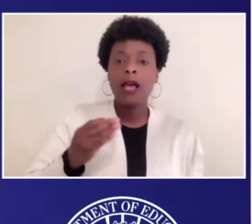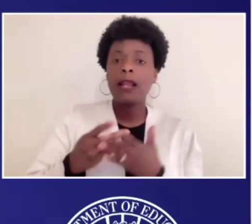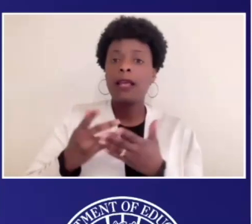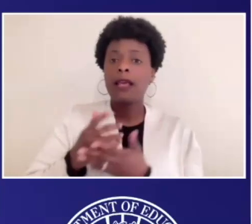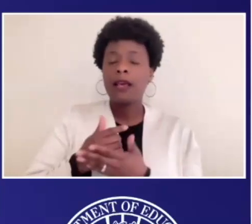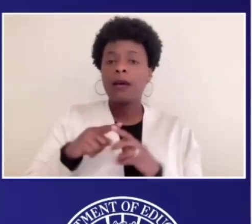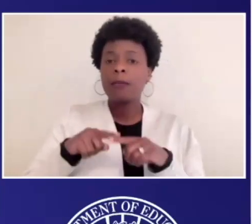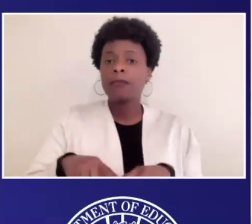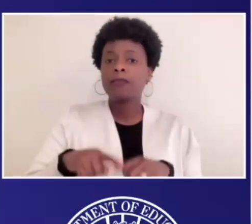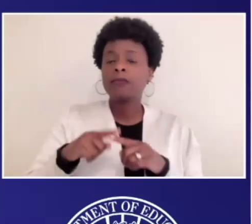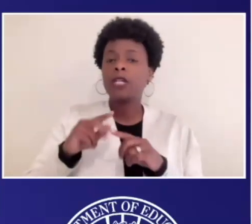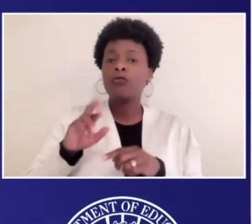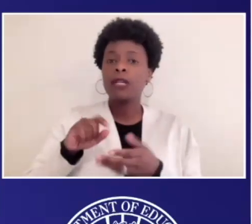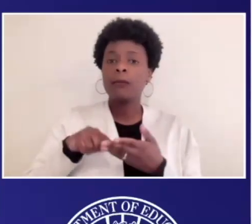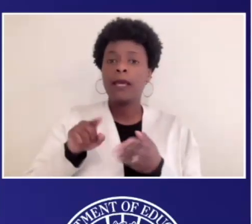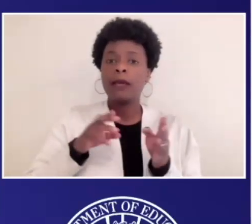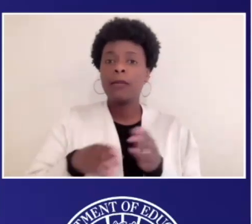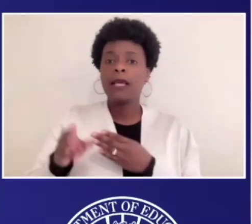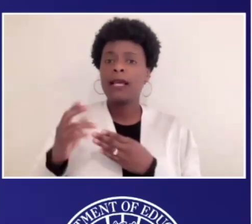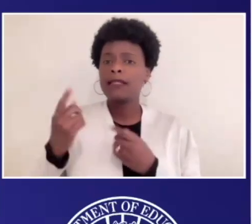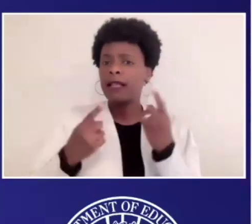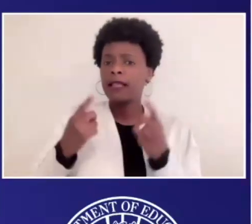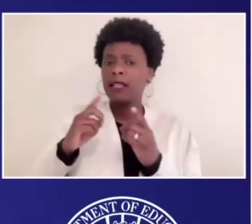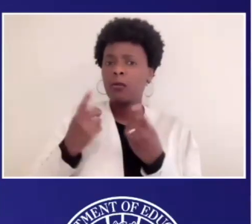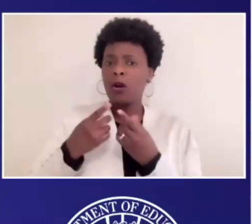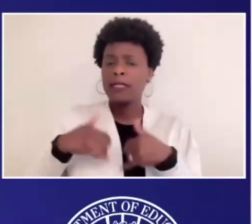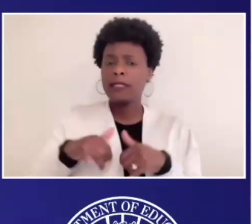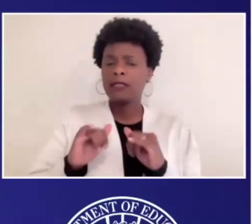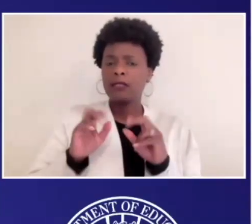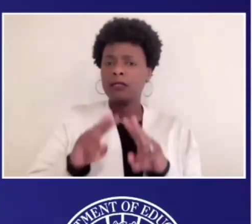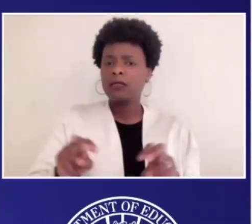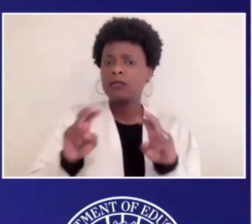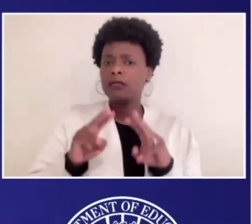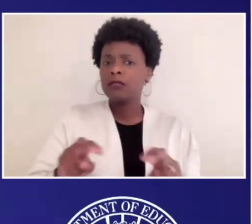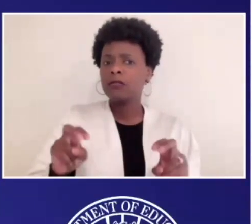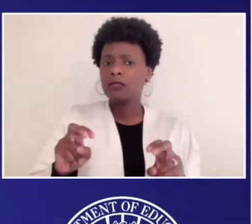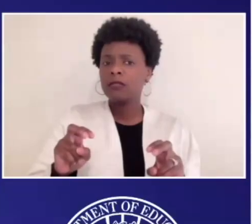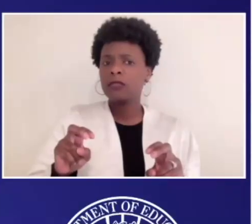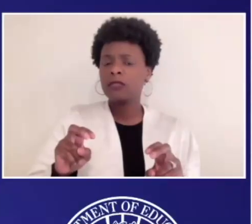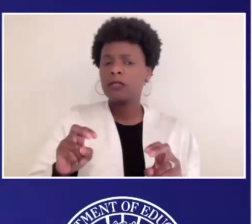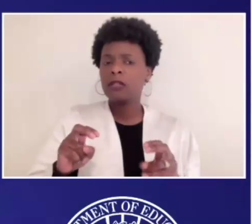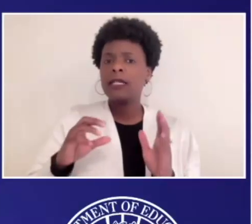Plans, I believe the Department is currently still looking into section C,